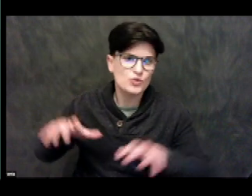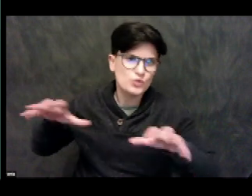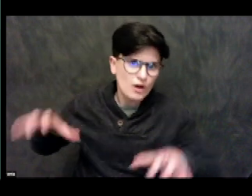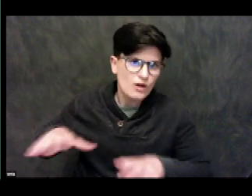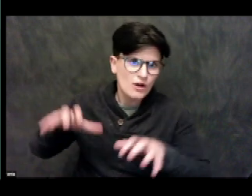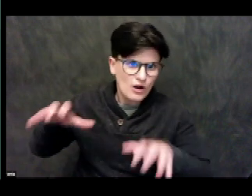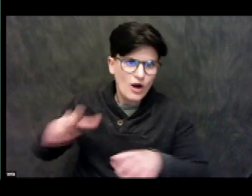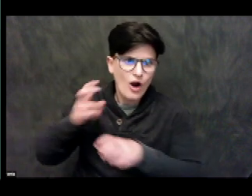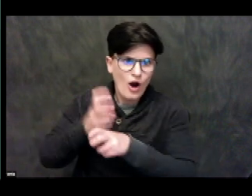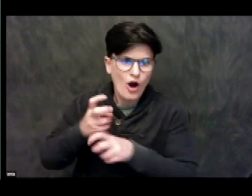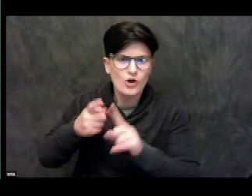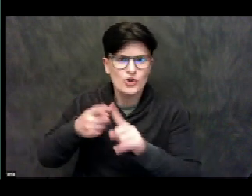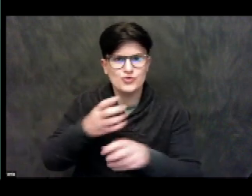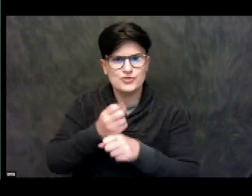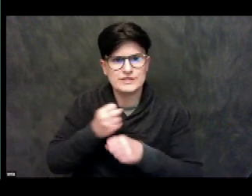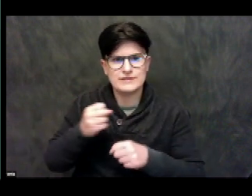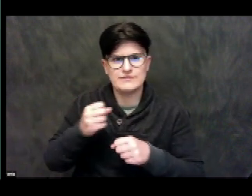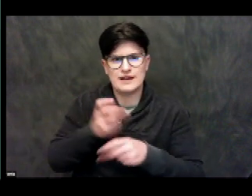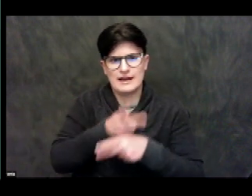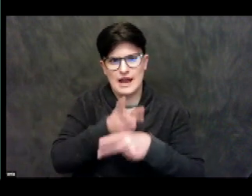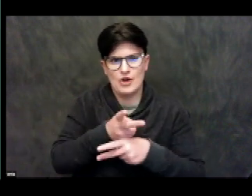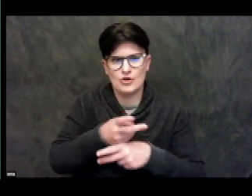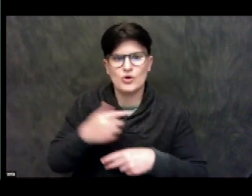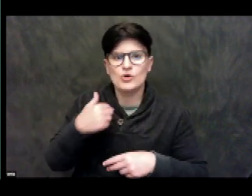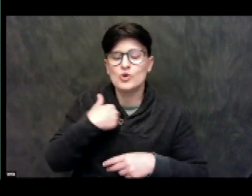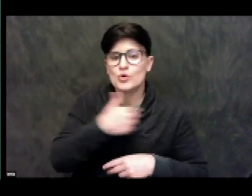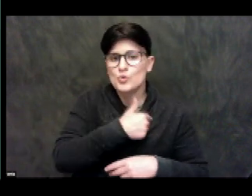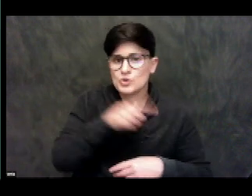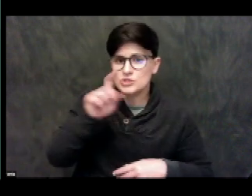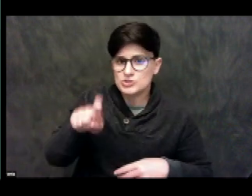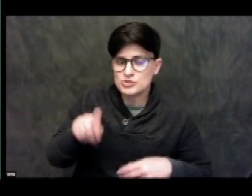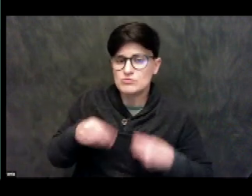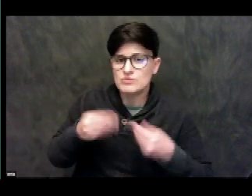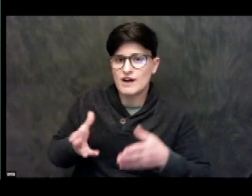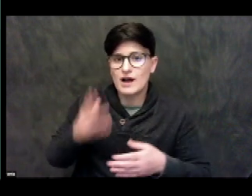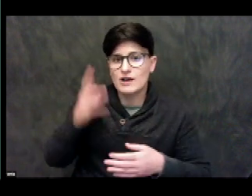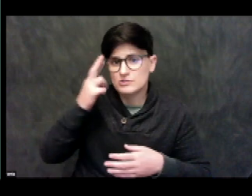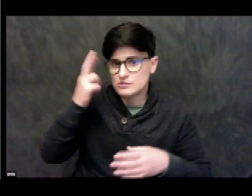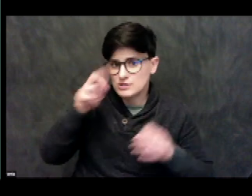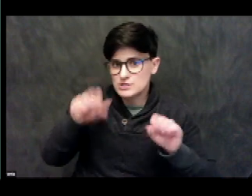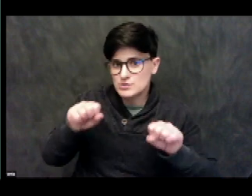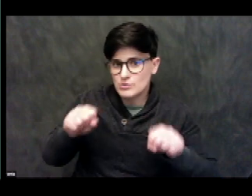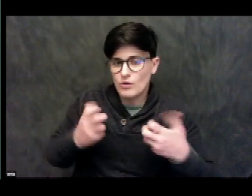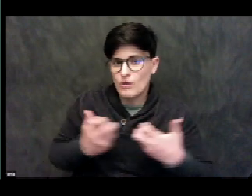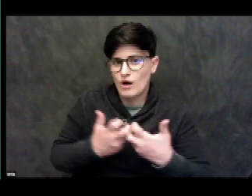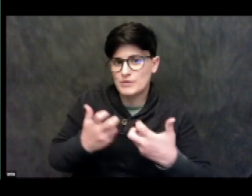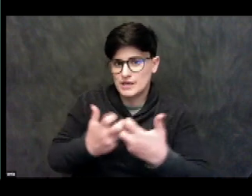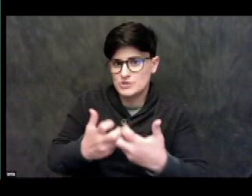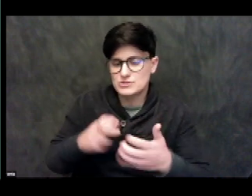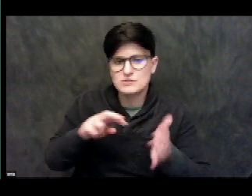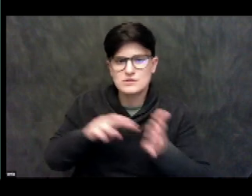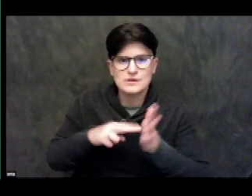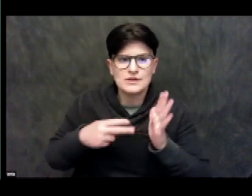including that we should be providing reasonable accommodations, which means that there is a considered unreasonable accommodation.